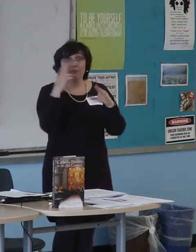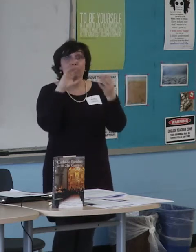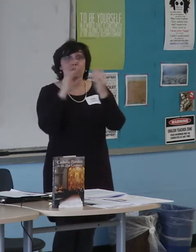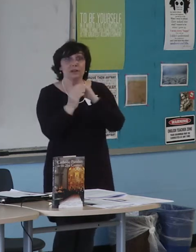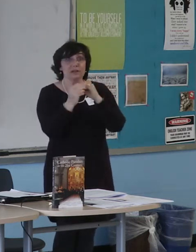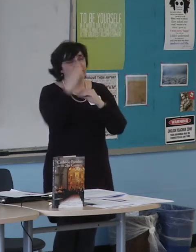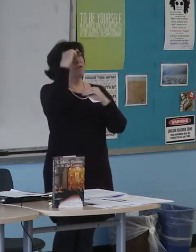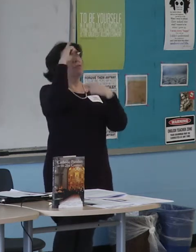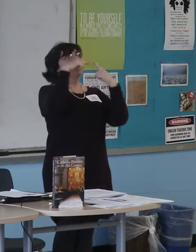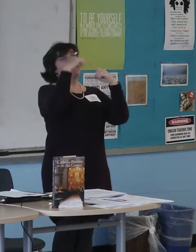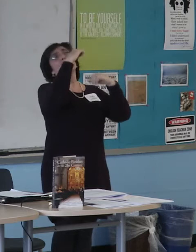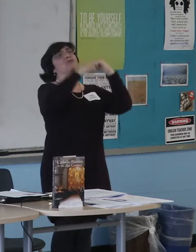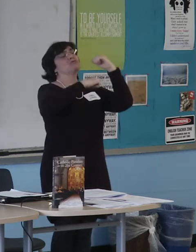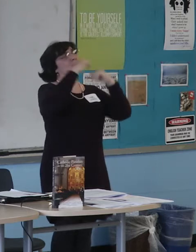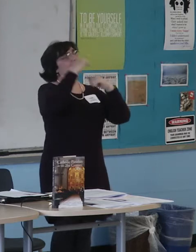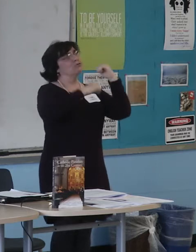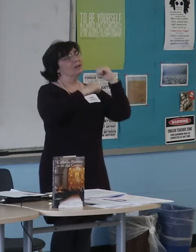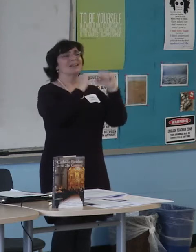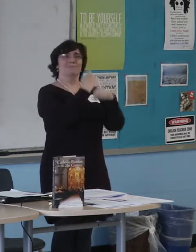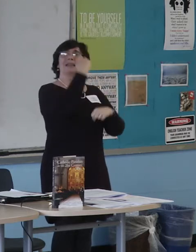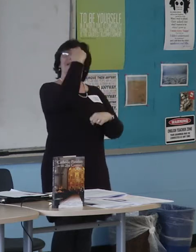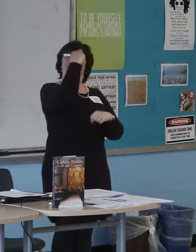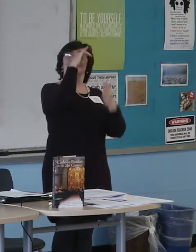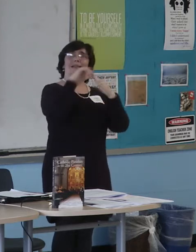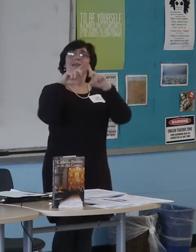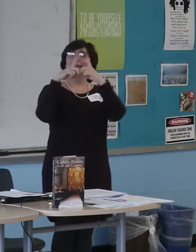think about the structures, it sort of makes sense the diocesan offices would